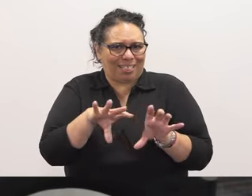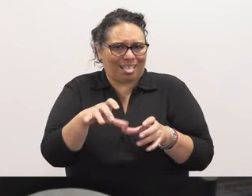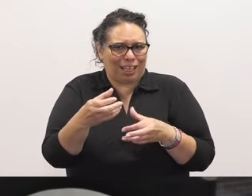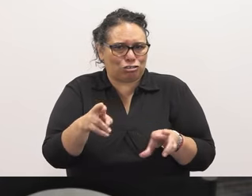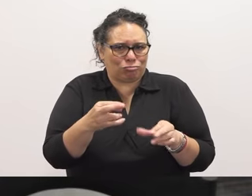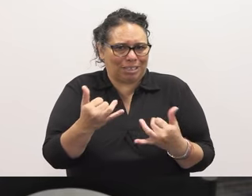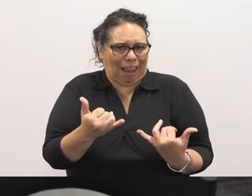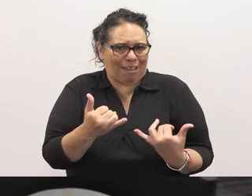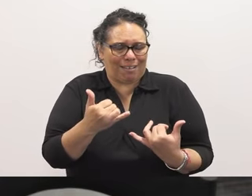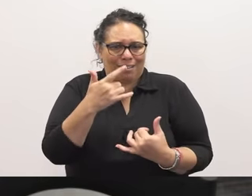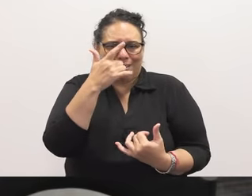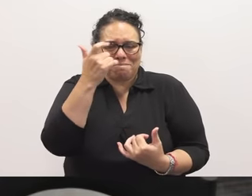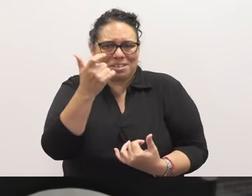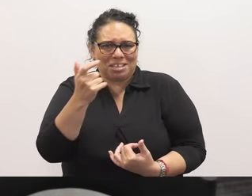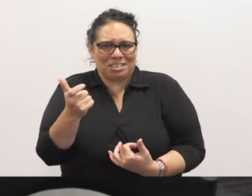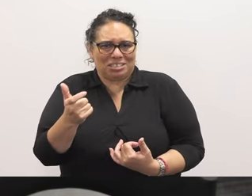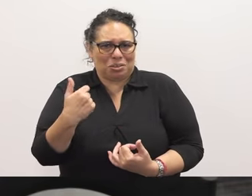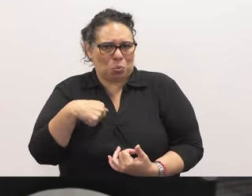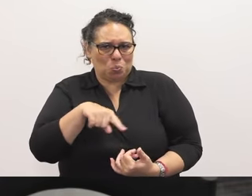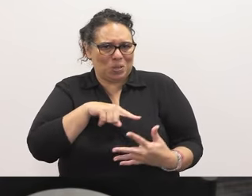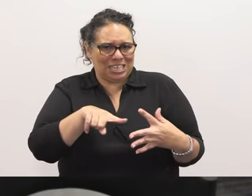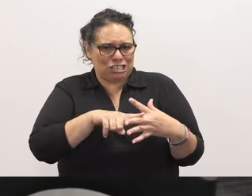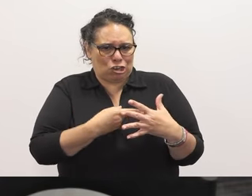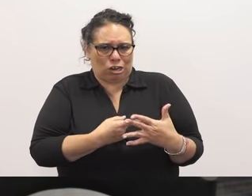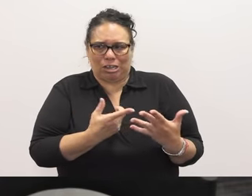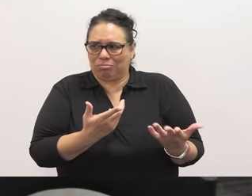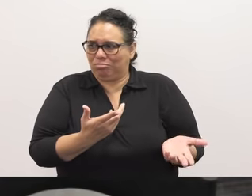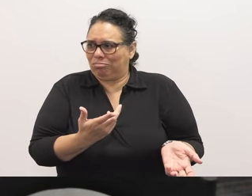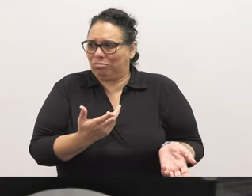because of what we started four years ago.